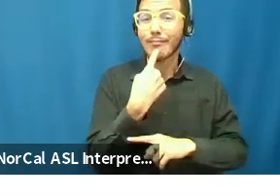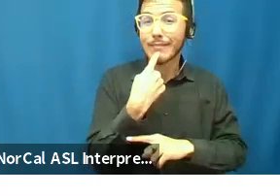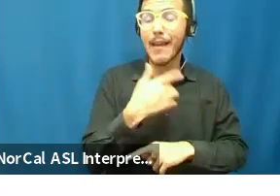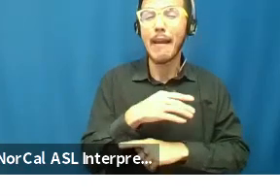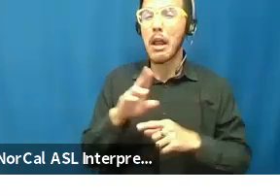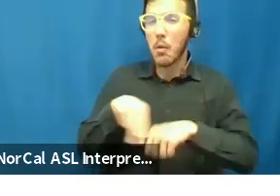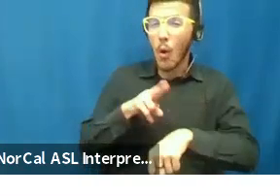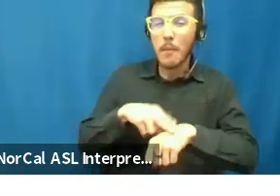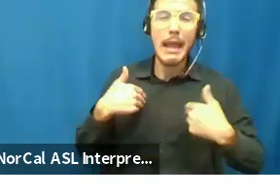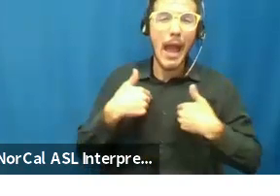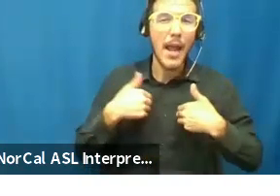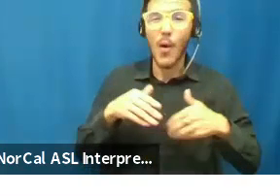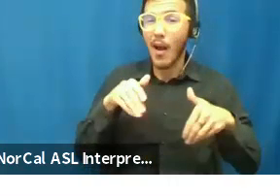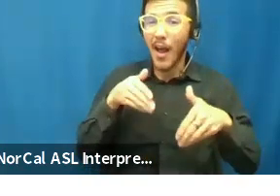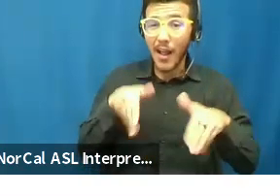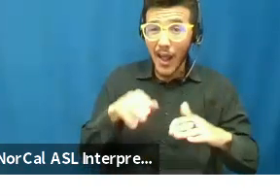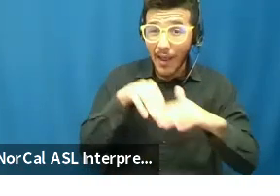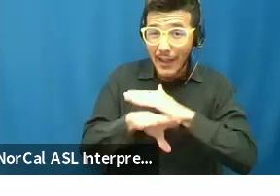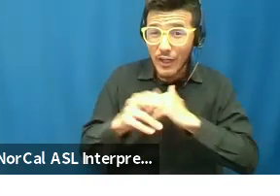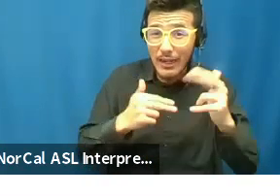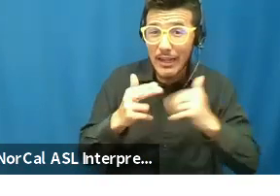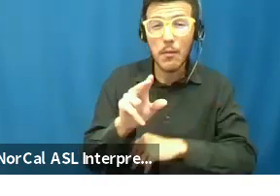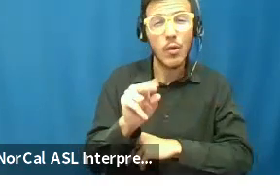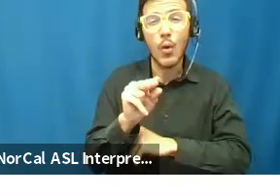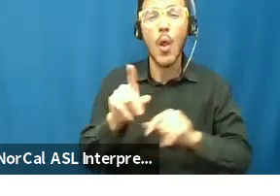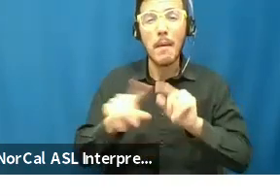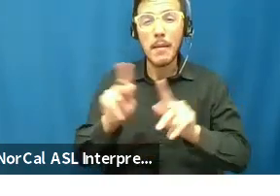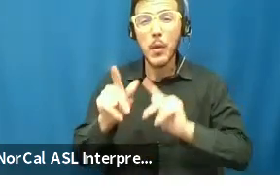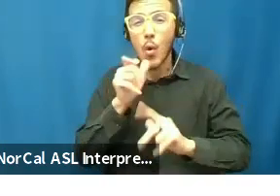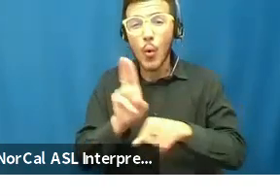of course, we want to accommodate people who use service animals. So it's important that my staff